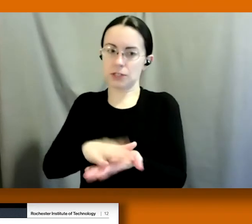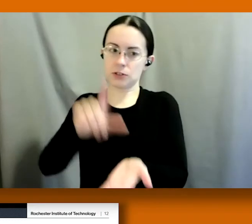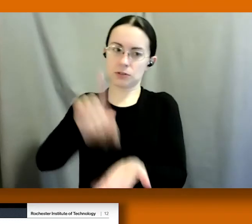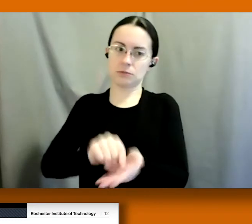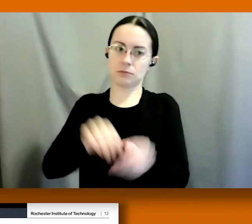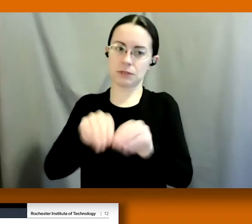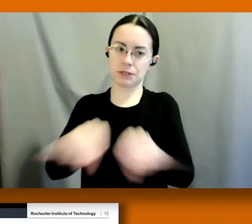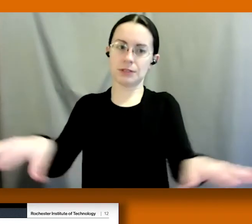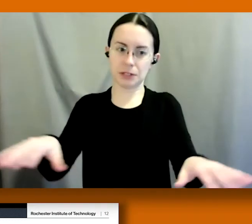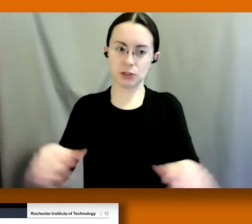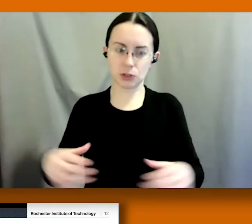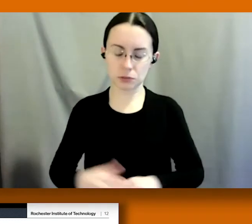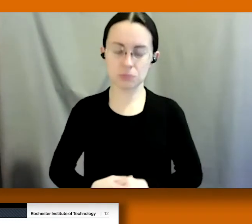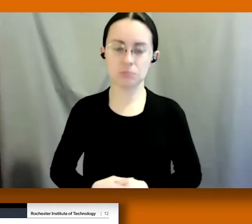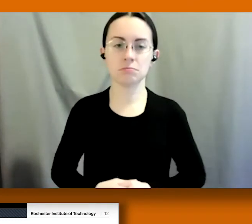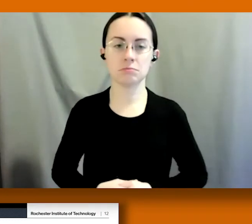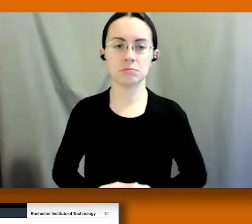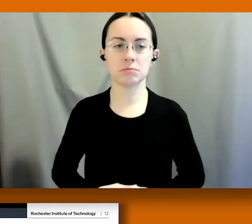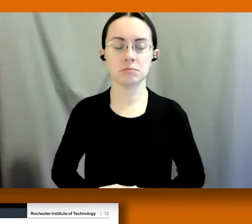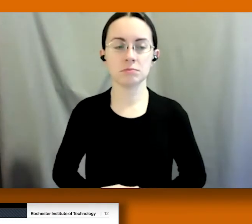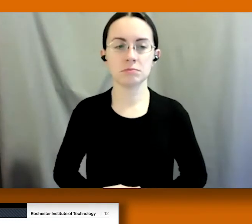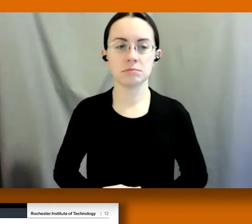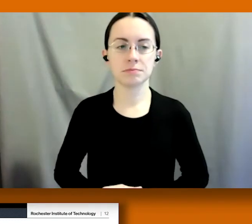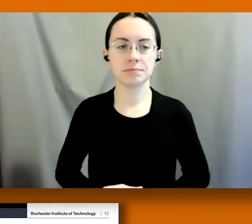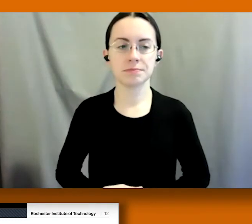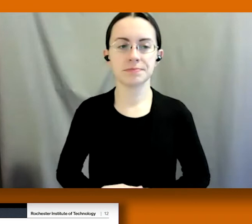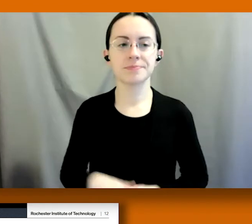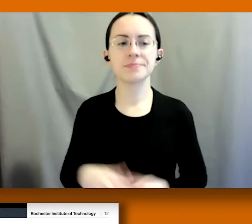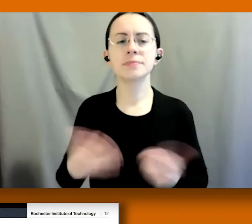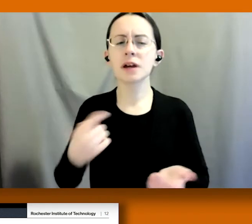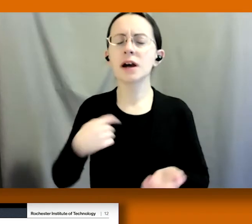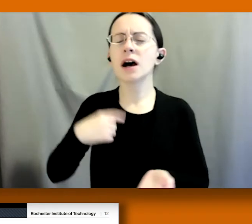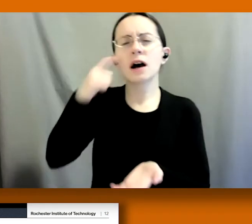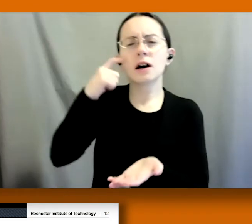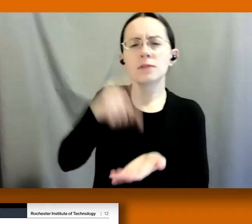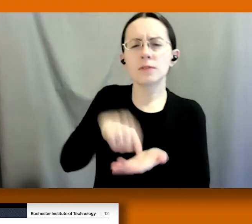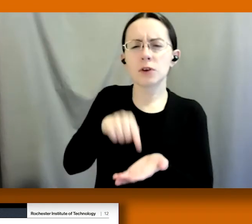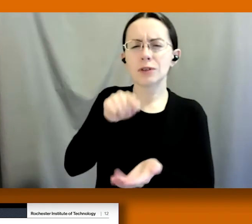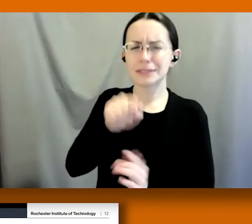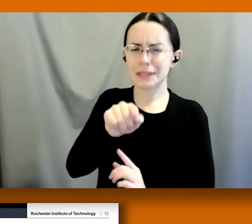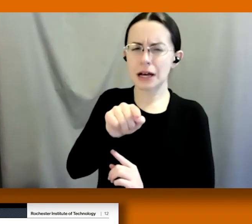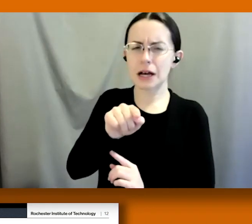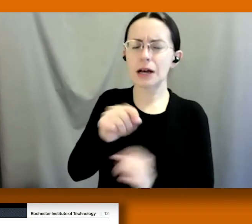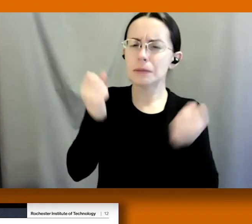Um... And I've noticed this is another area where PI's don't necessarily plan.